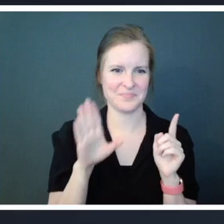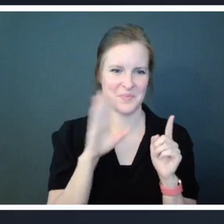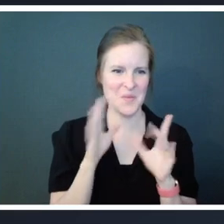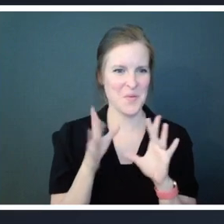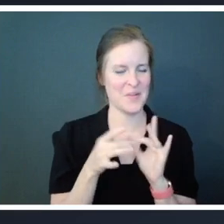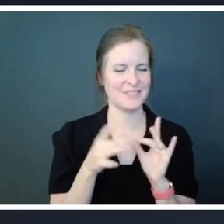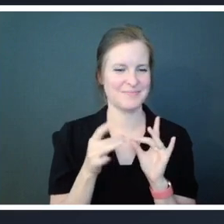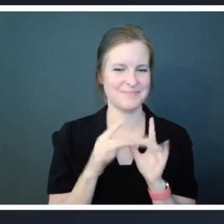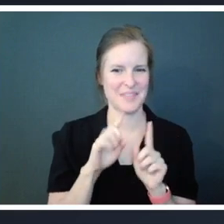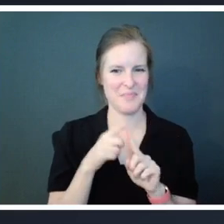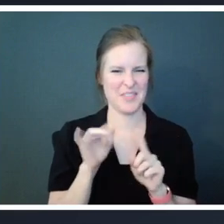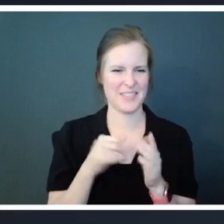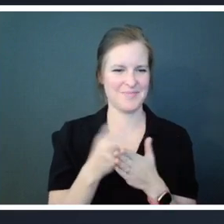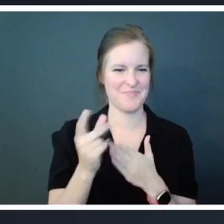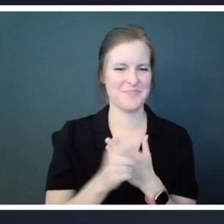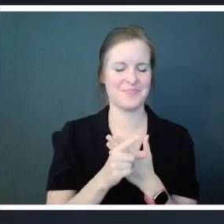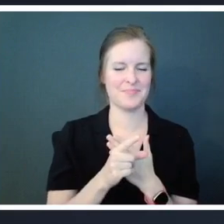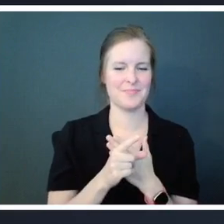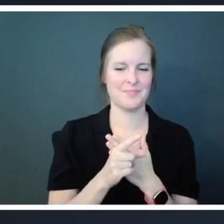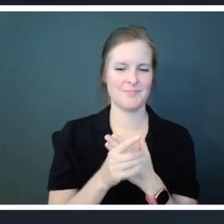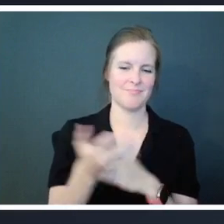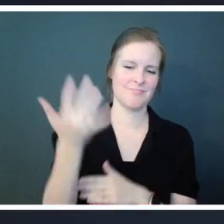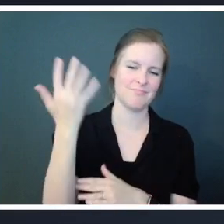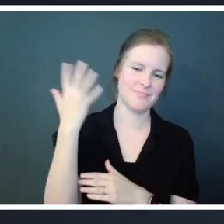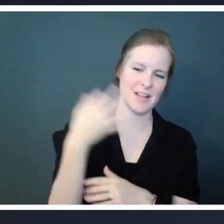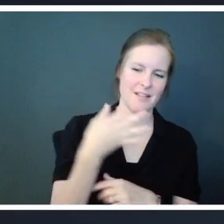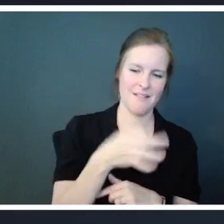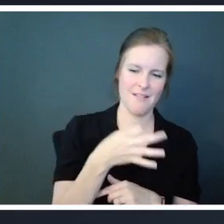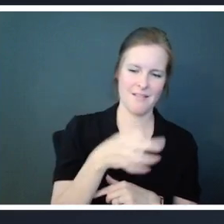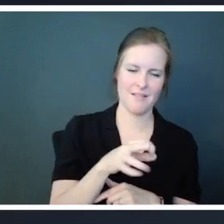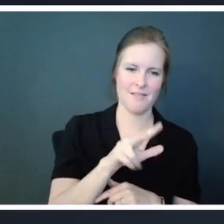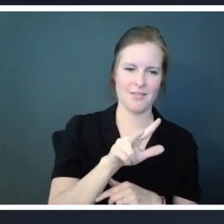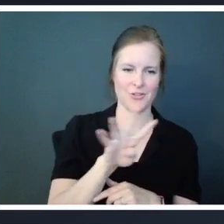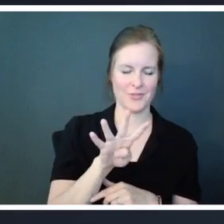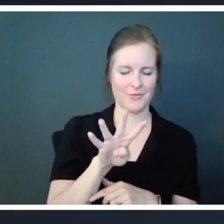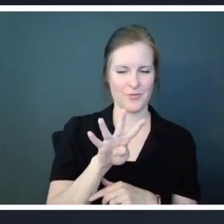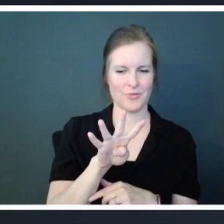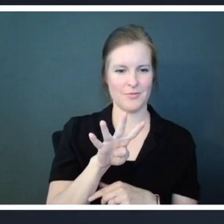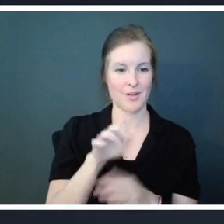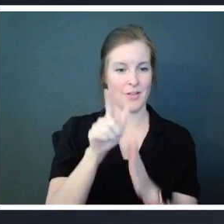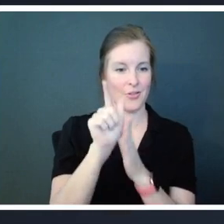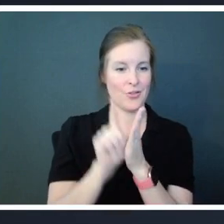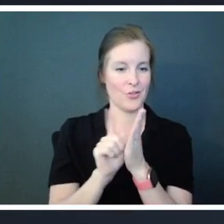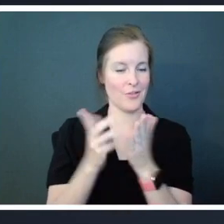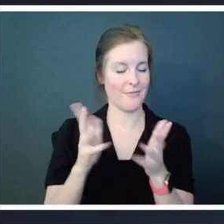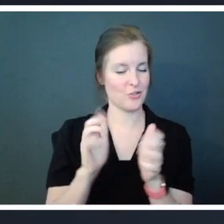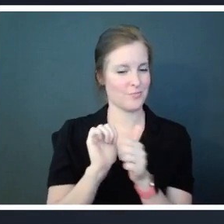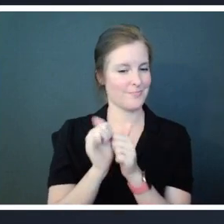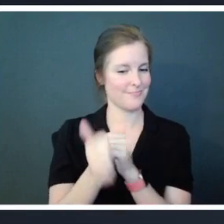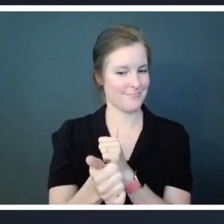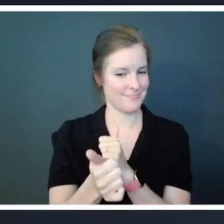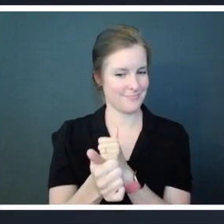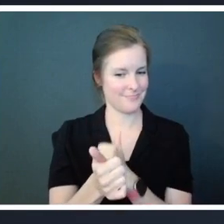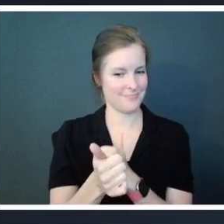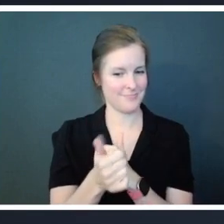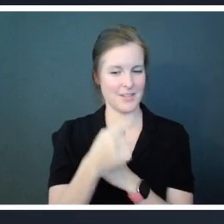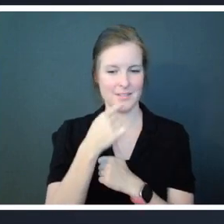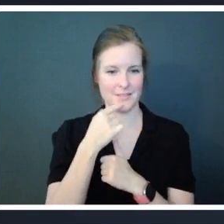So, in 1934, a law was passed in the United States that required every waterfowl hunter